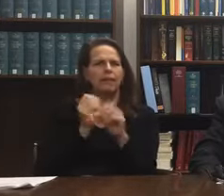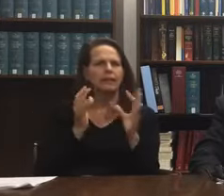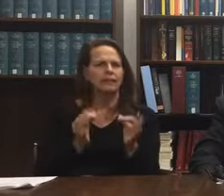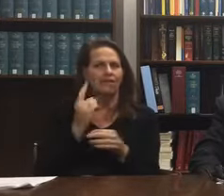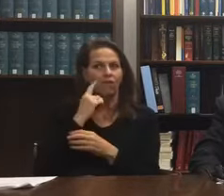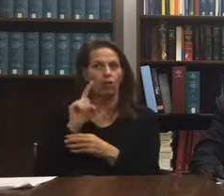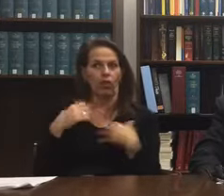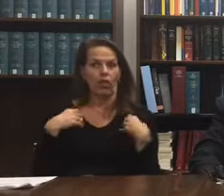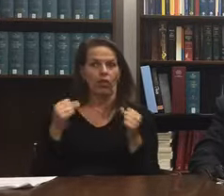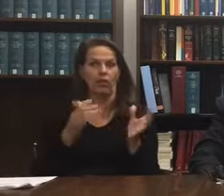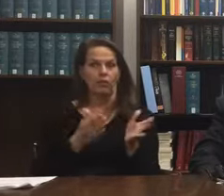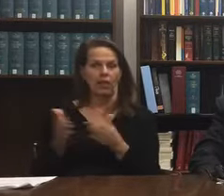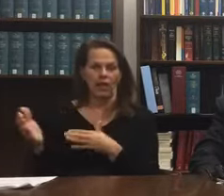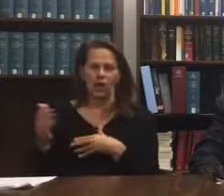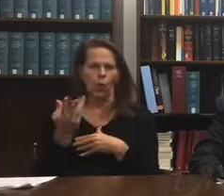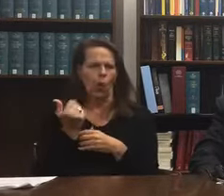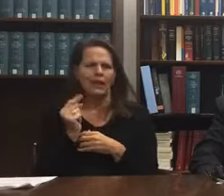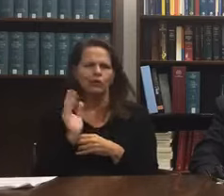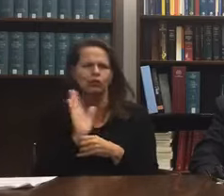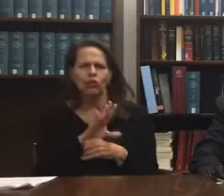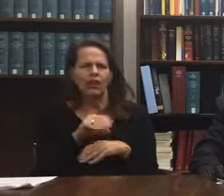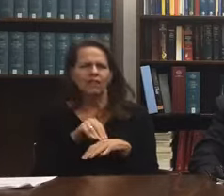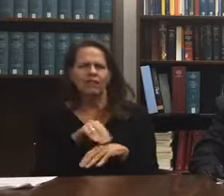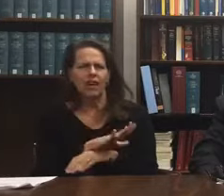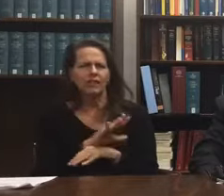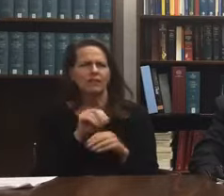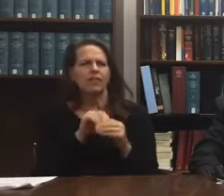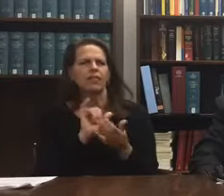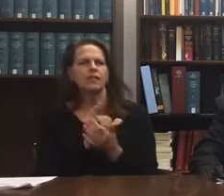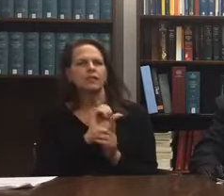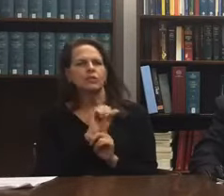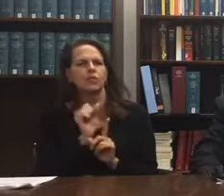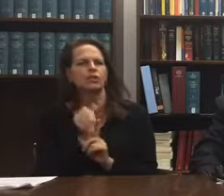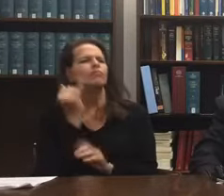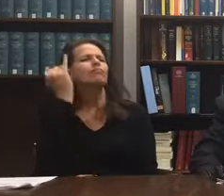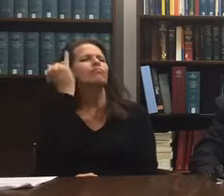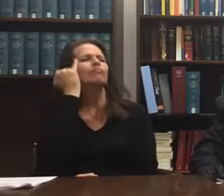health plan what would your advice be in a situation like that if there's may be